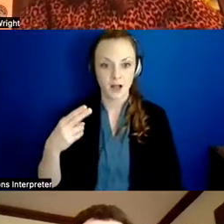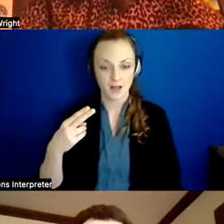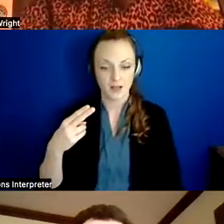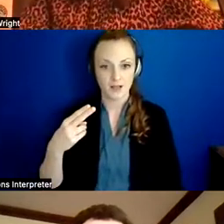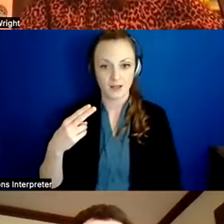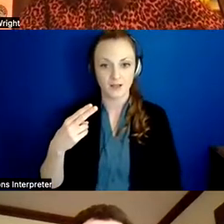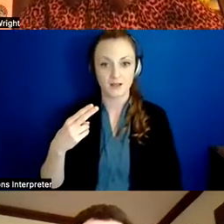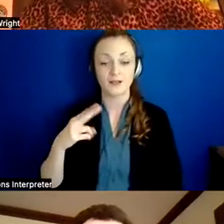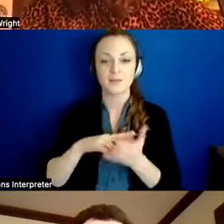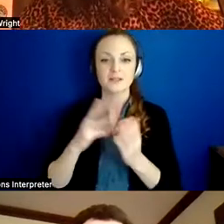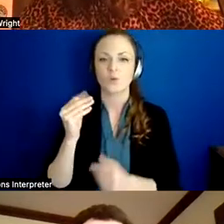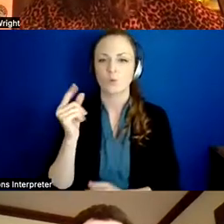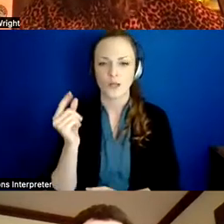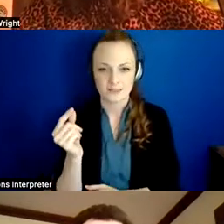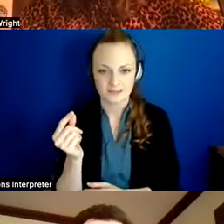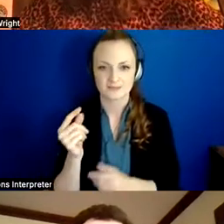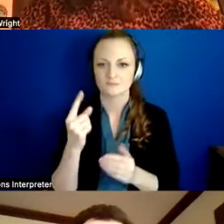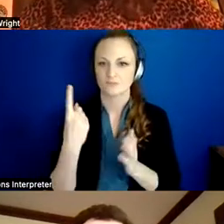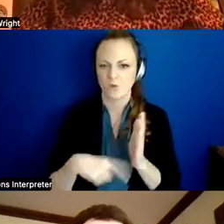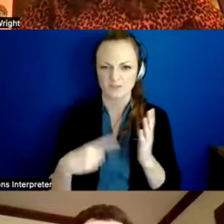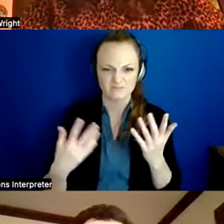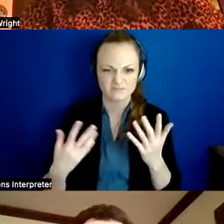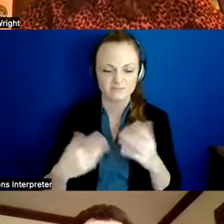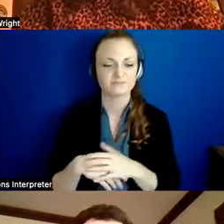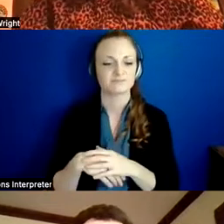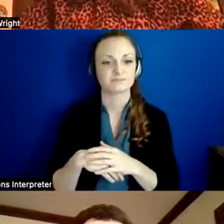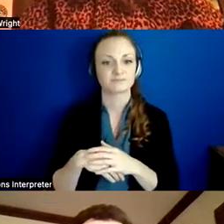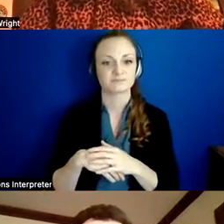what okay? 19:40:29 And the next word is niche tanna